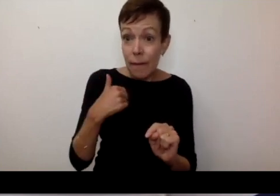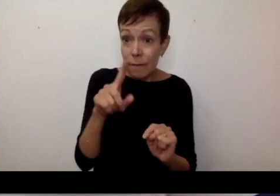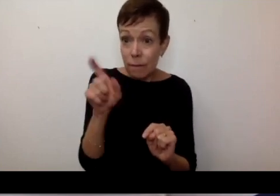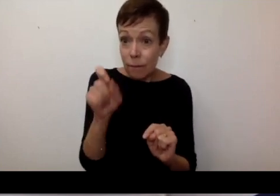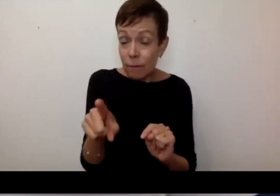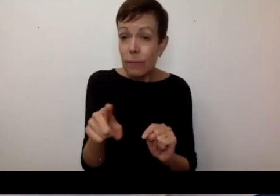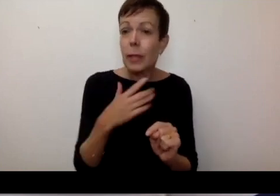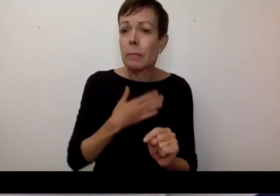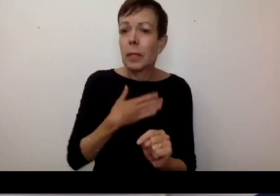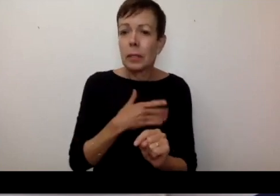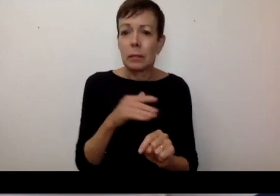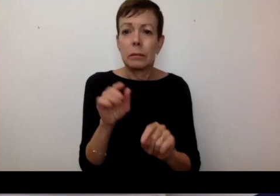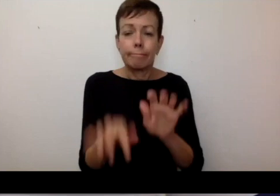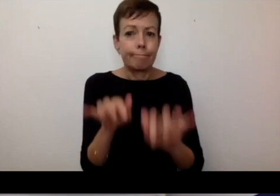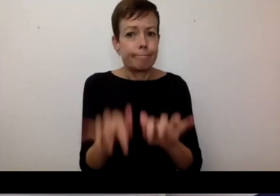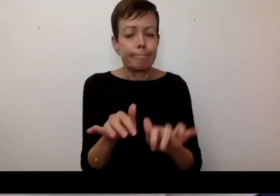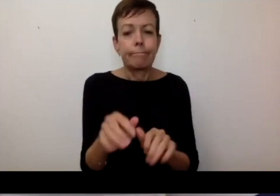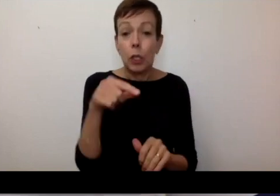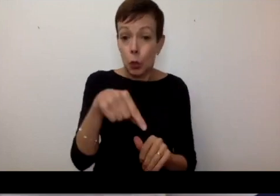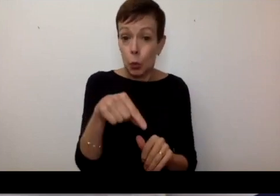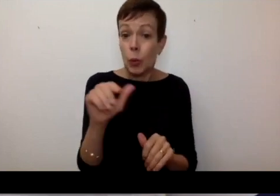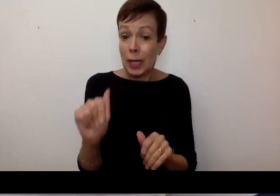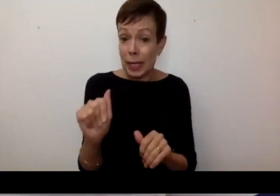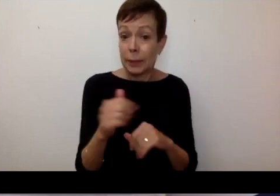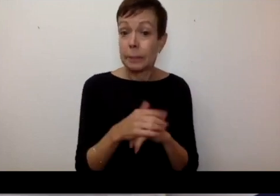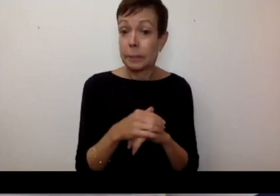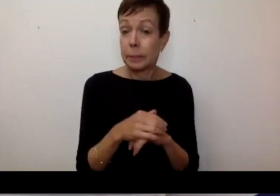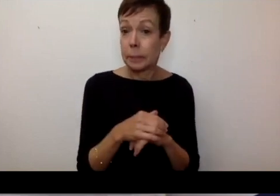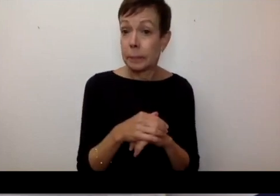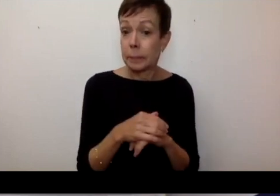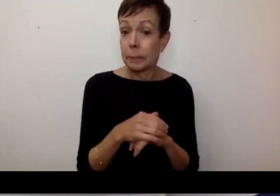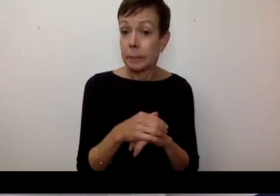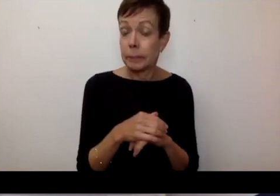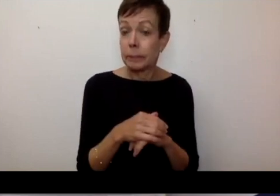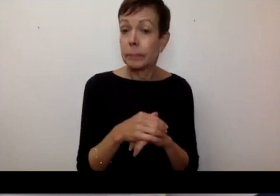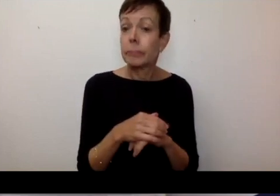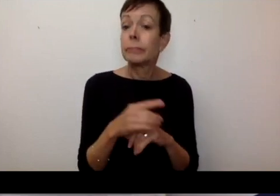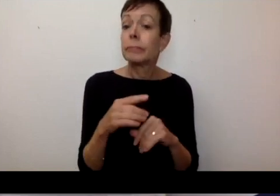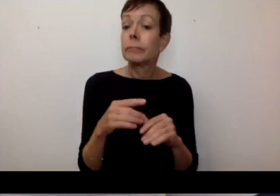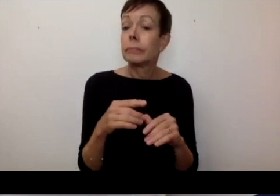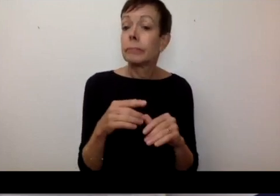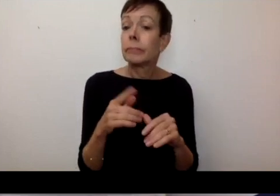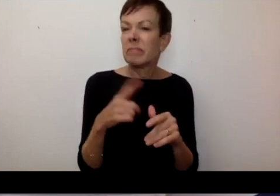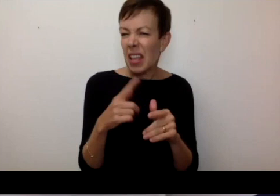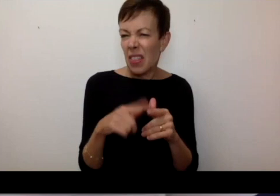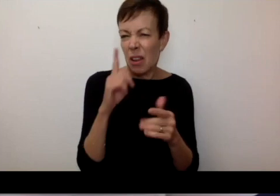q a uh we'll then um just go through our last final bits and pieces to close down